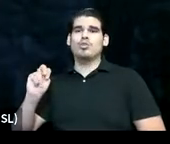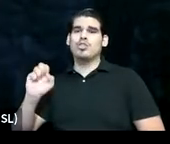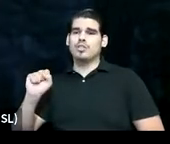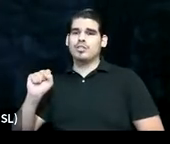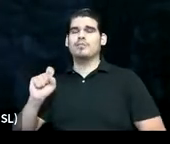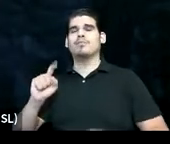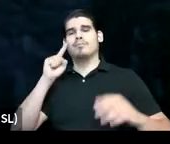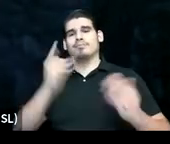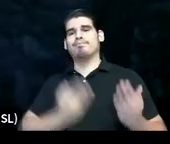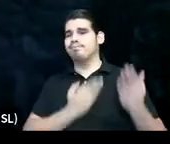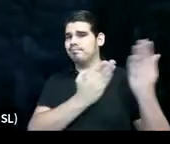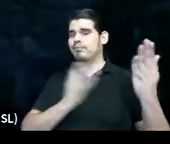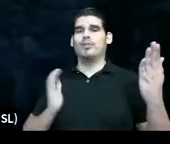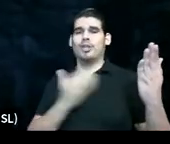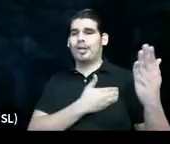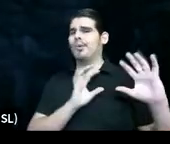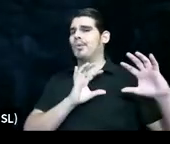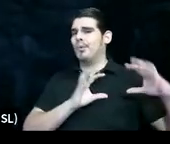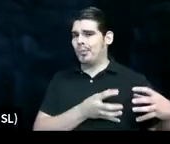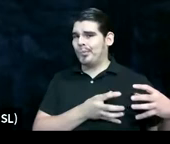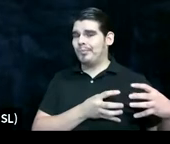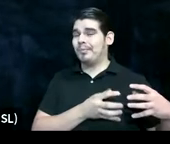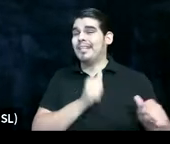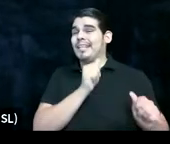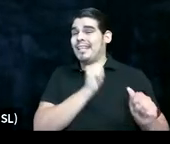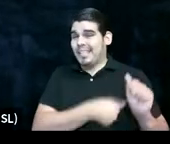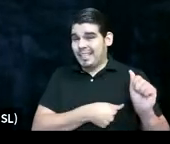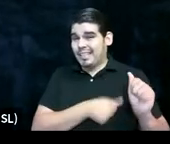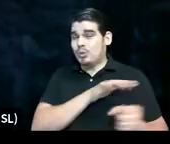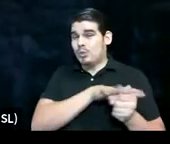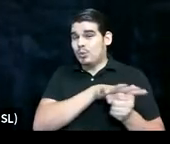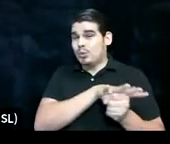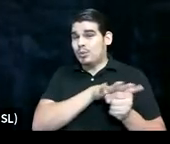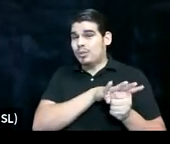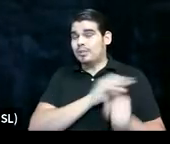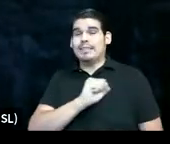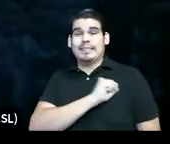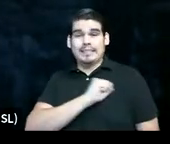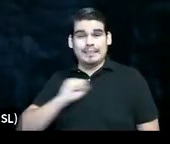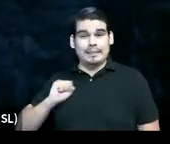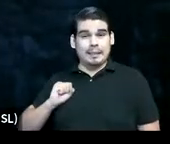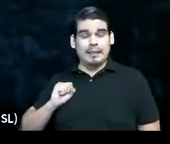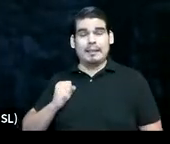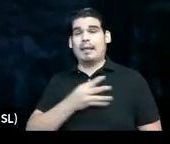Has to, I guess, agree or pass the resin. Some of the resolutions. Is